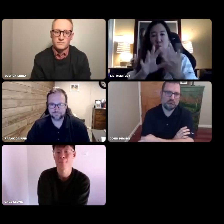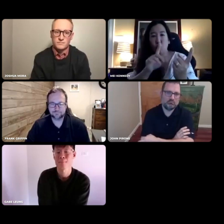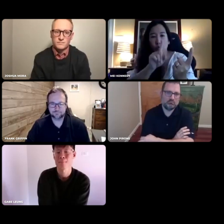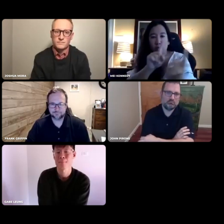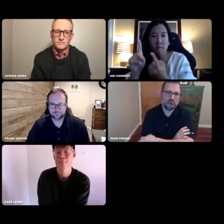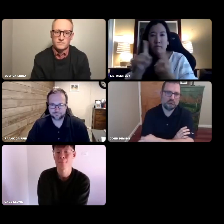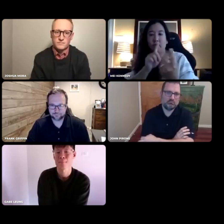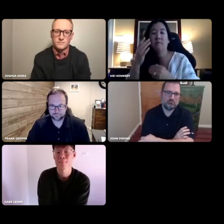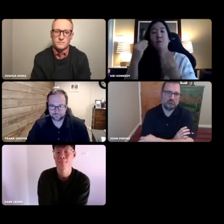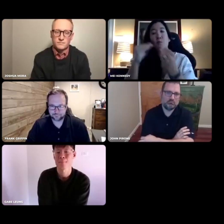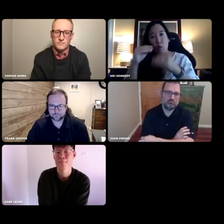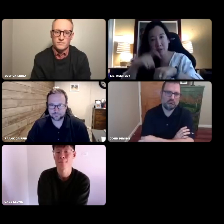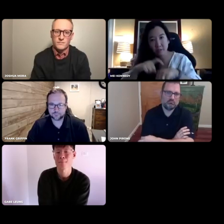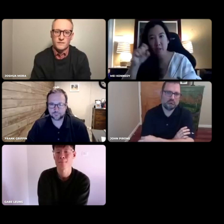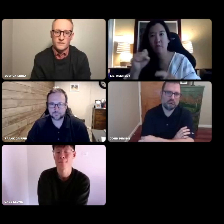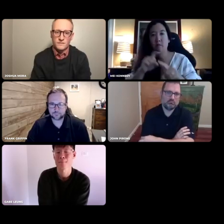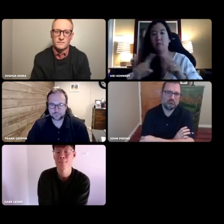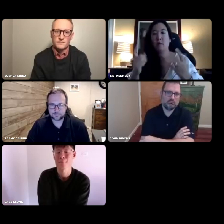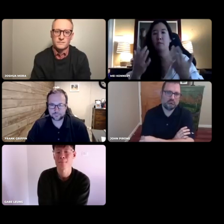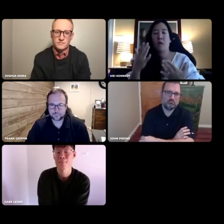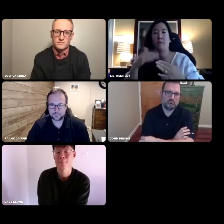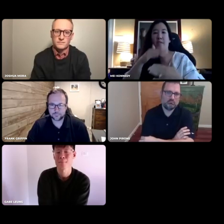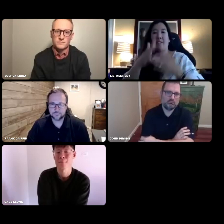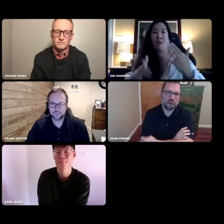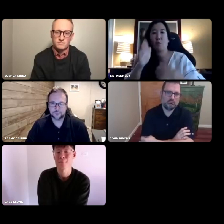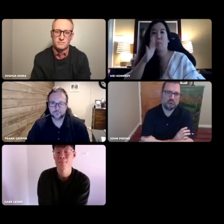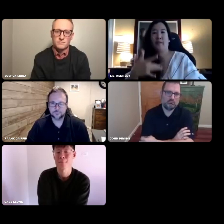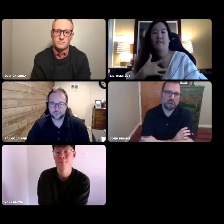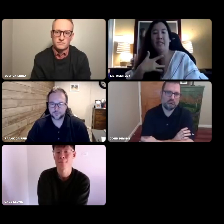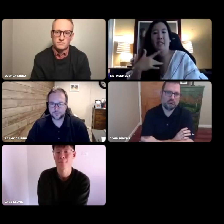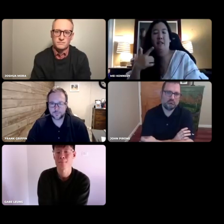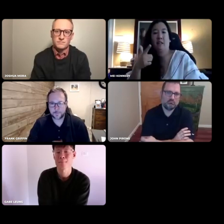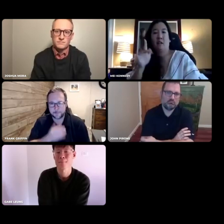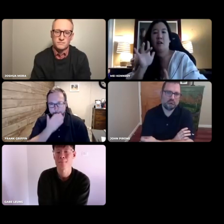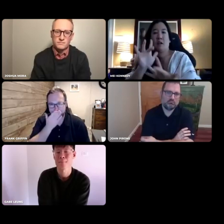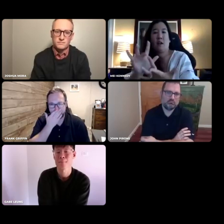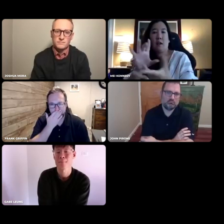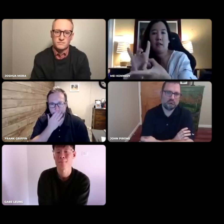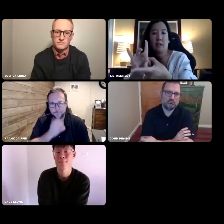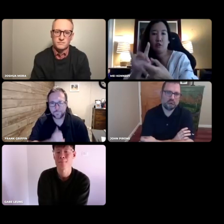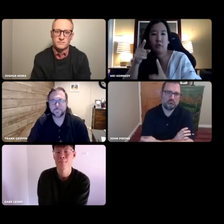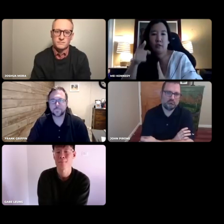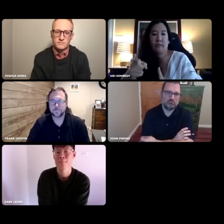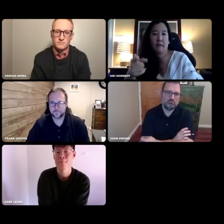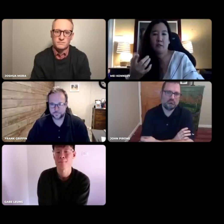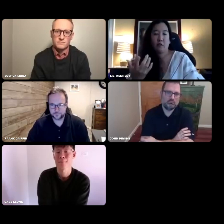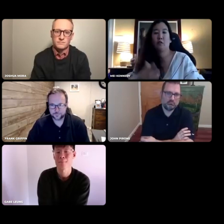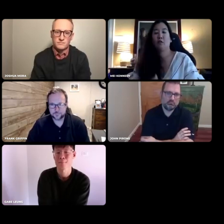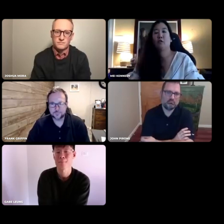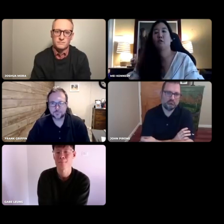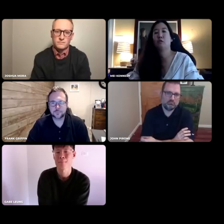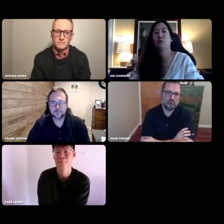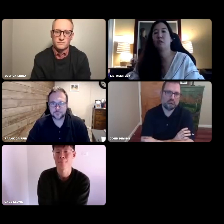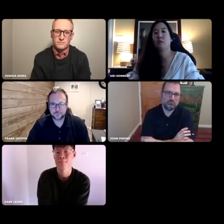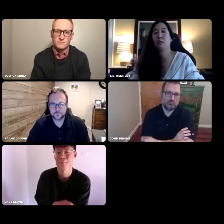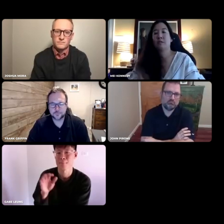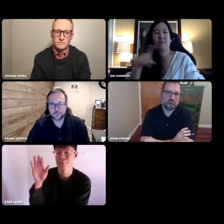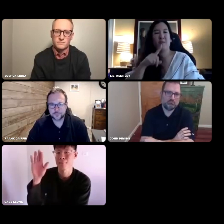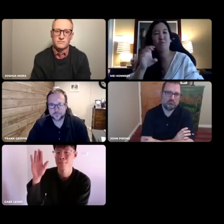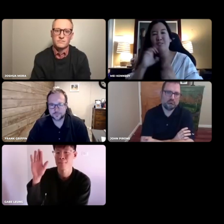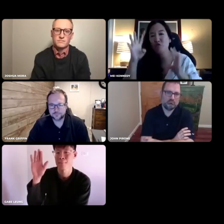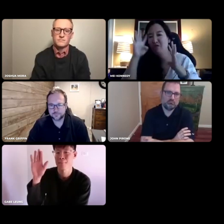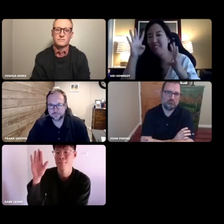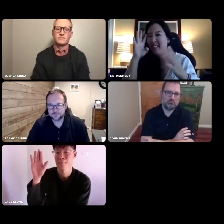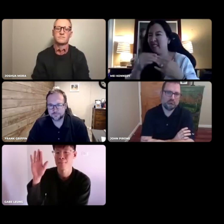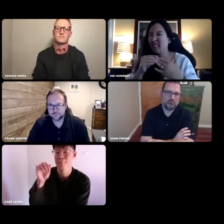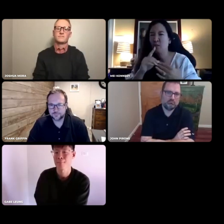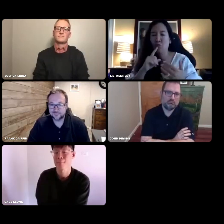Yes, it may require more time, but you may feel you made that connection.